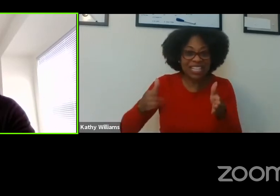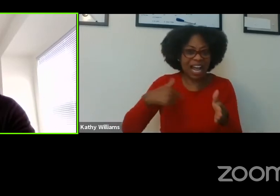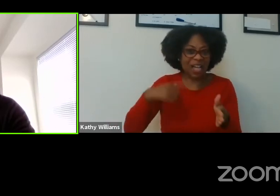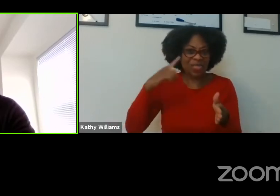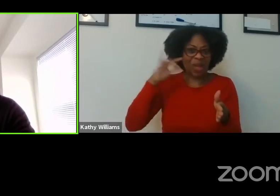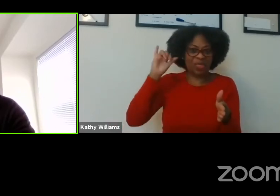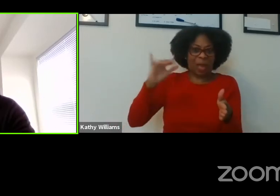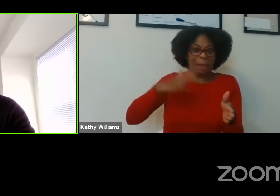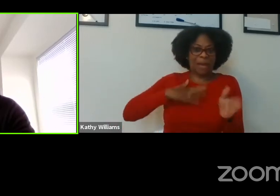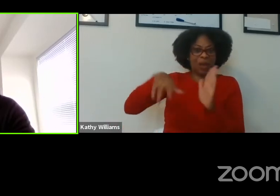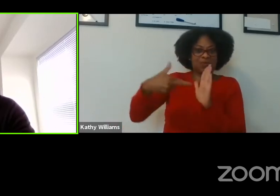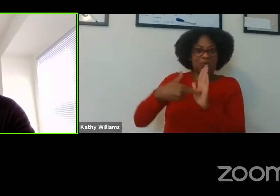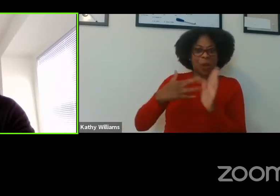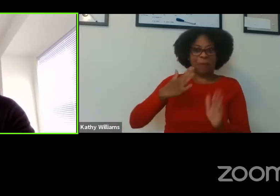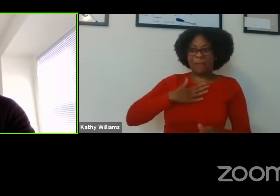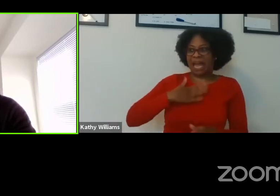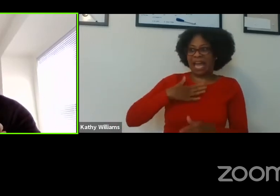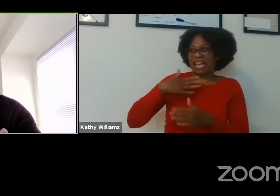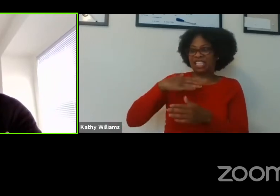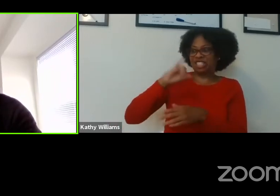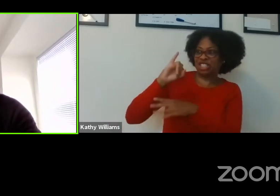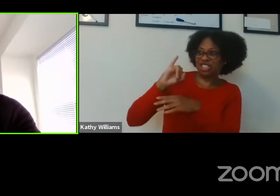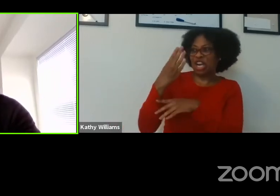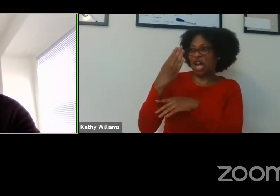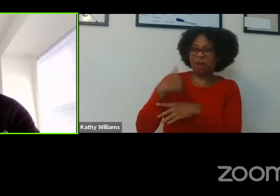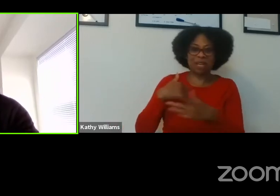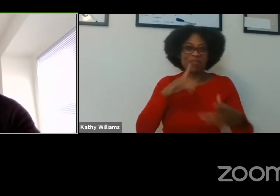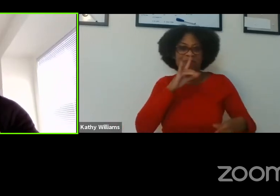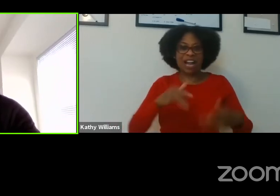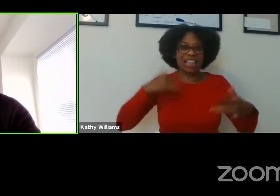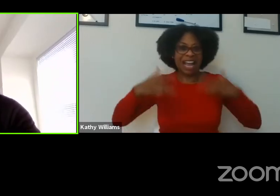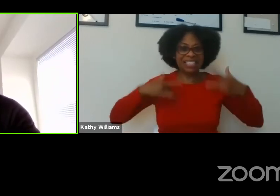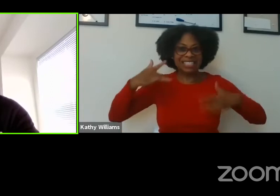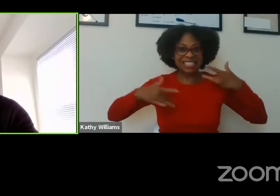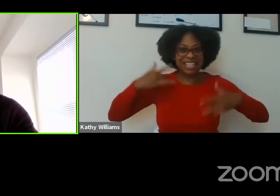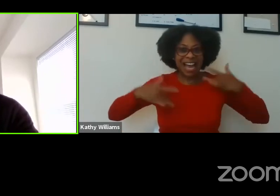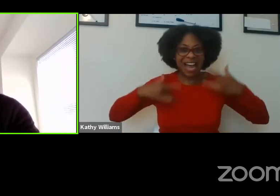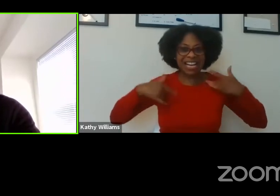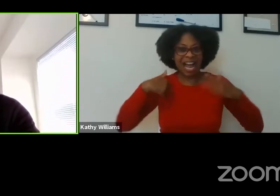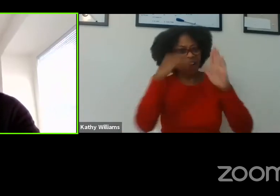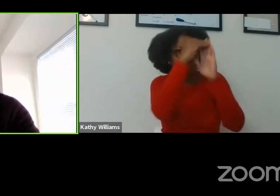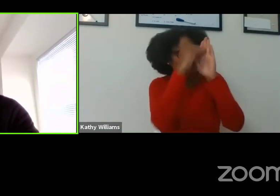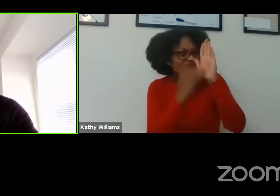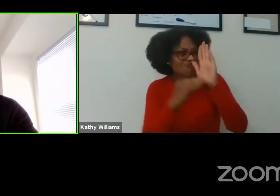I thought that was going to be a job prospect for me. I was super excited, I made this resume,